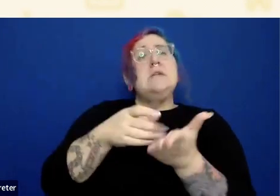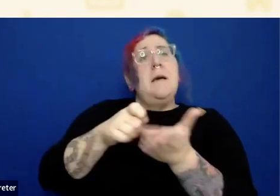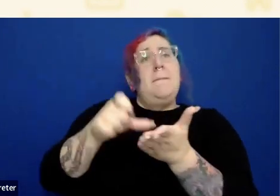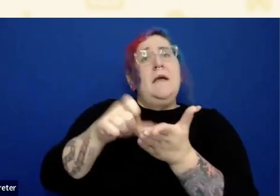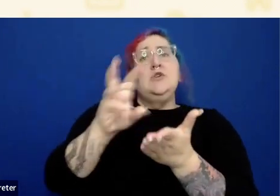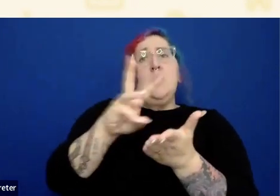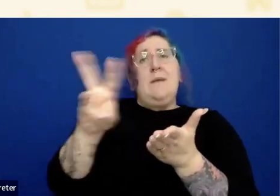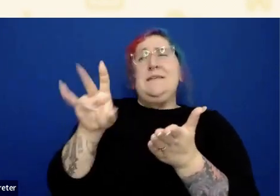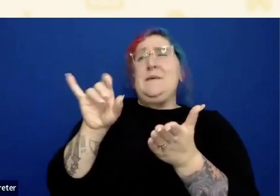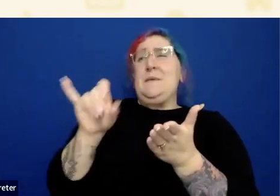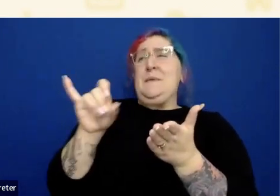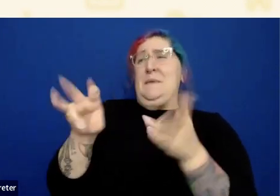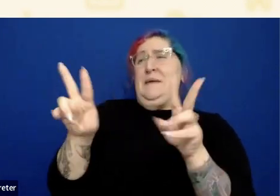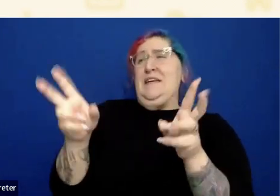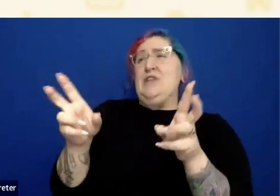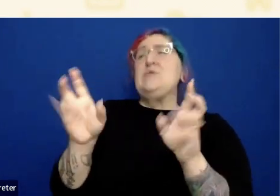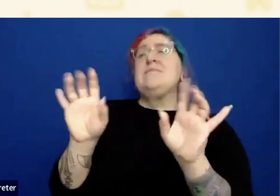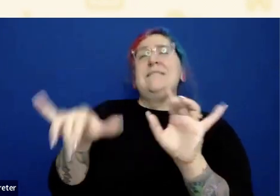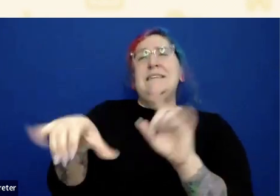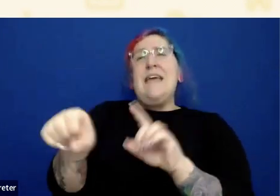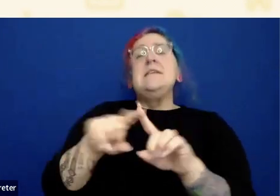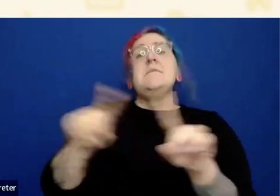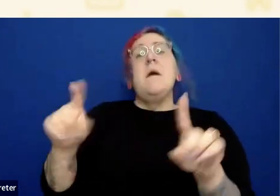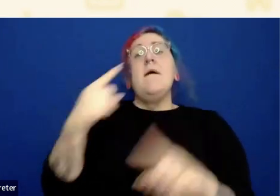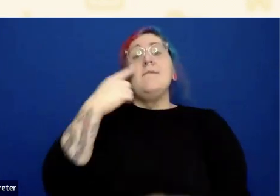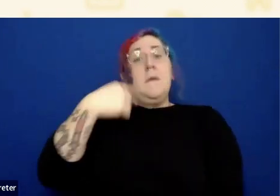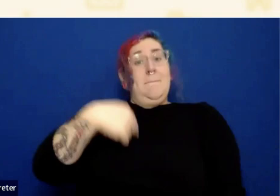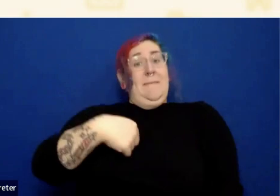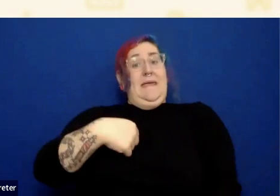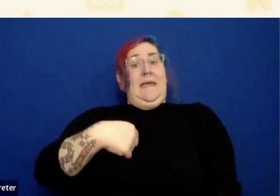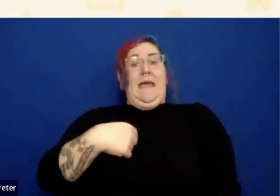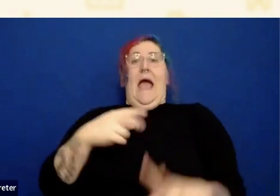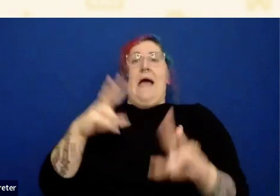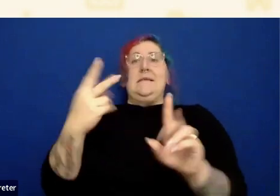I wouldn't necessarily know WordPress from not, right?